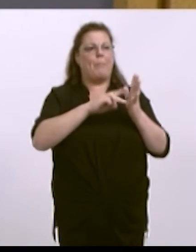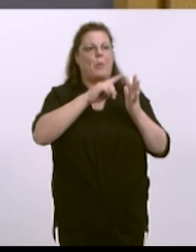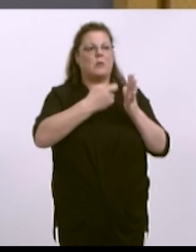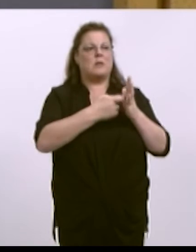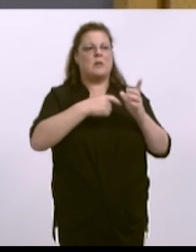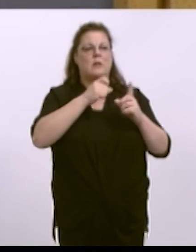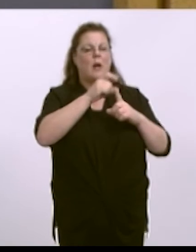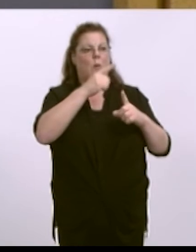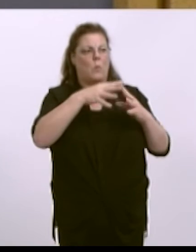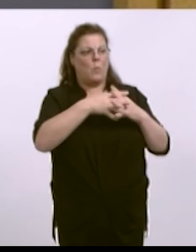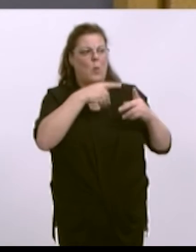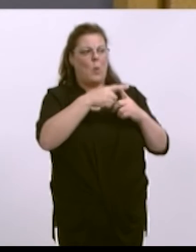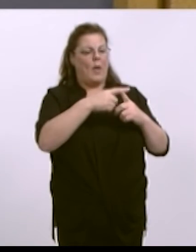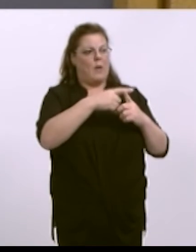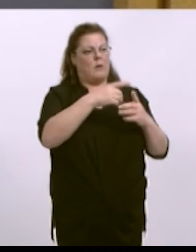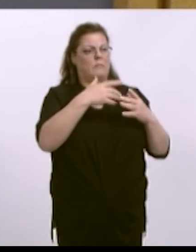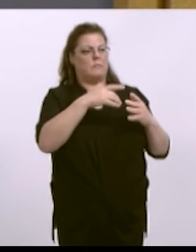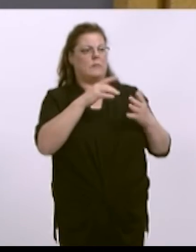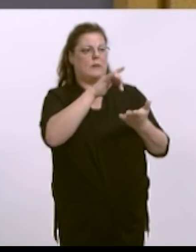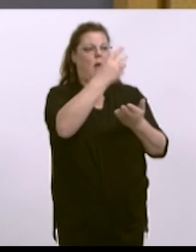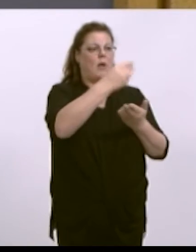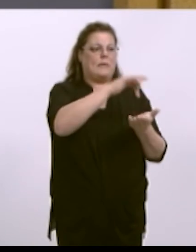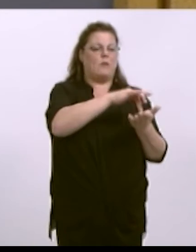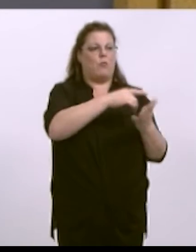I, myself, was with Bethan watching ëThe Revlon Girlí there a few days ago. Would